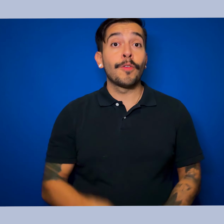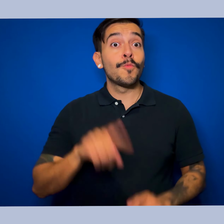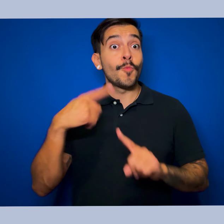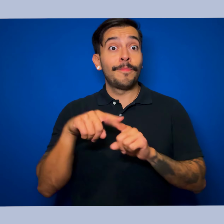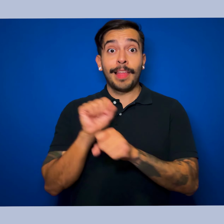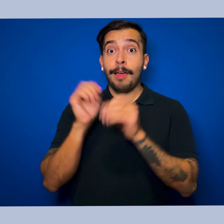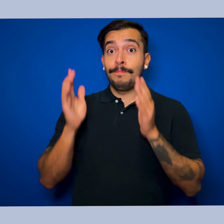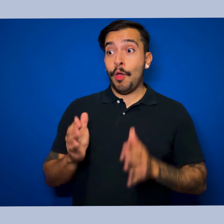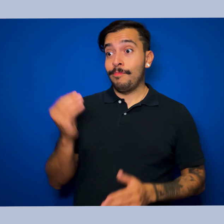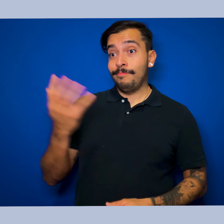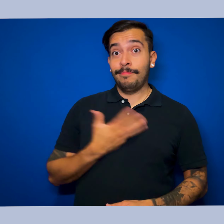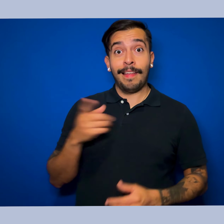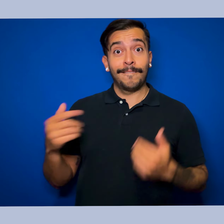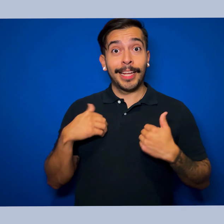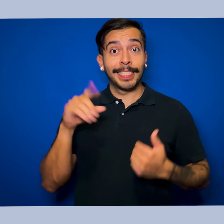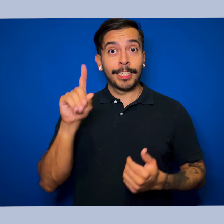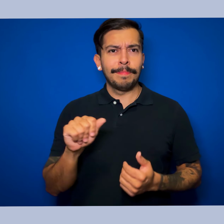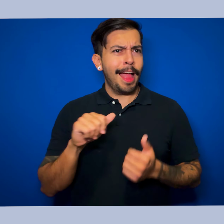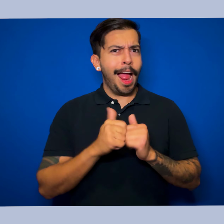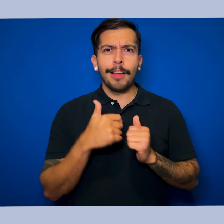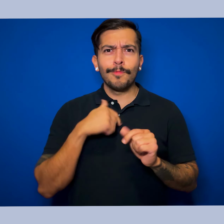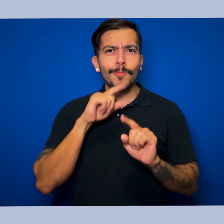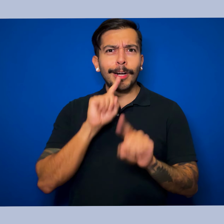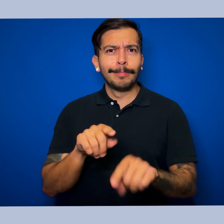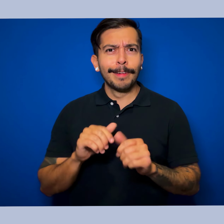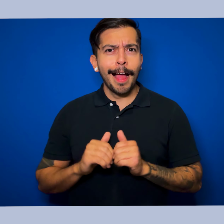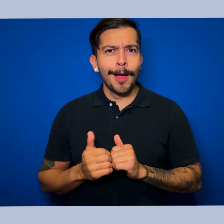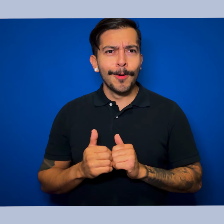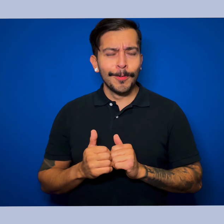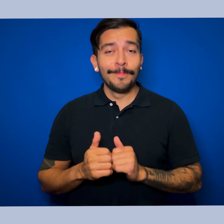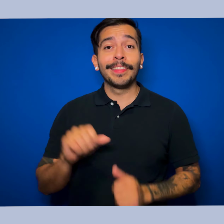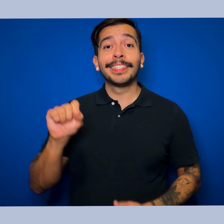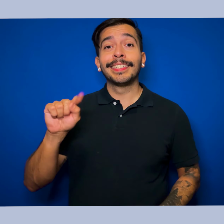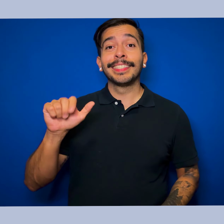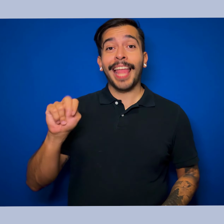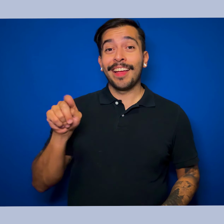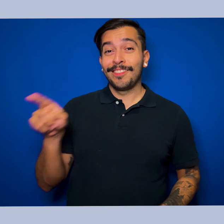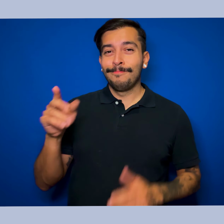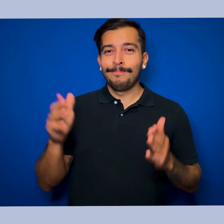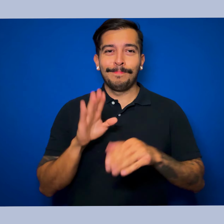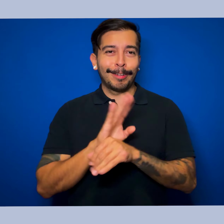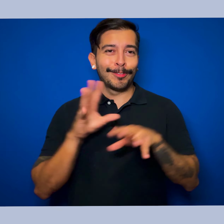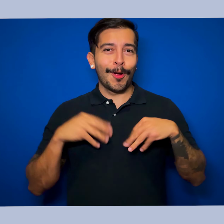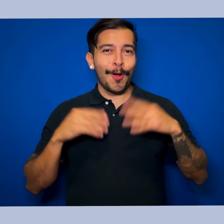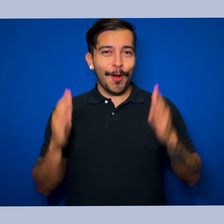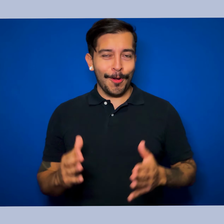How should I respond when an employee tells me they have a disability? Stan, Small business owner.